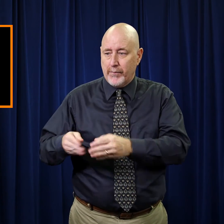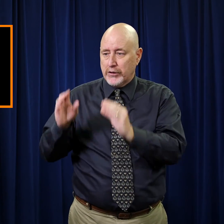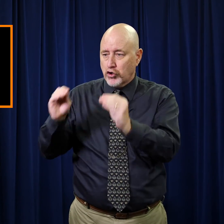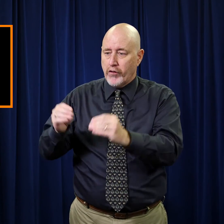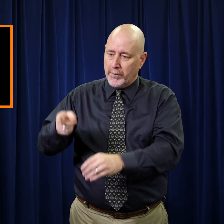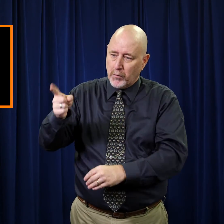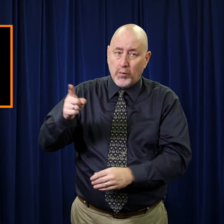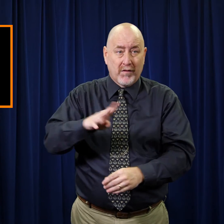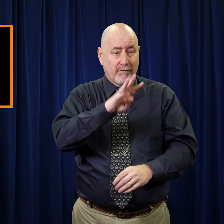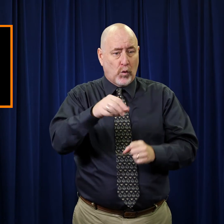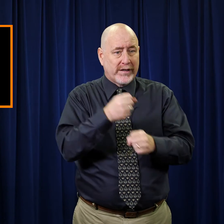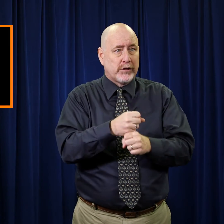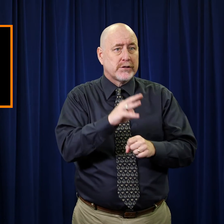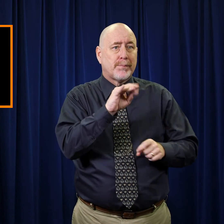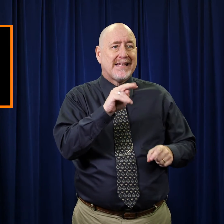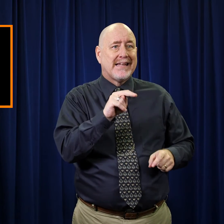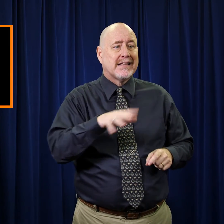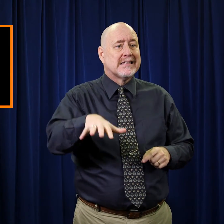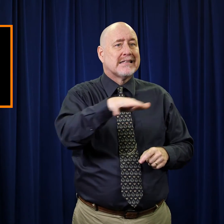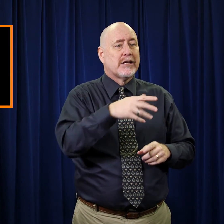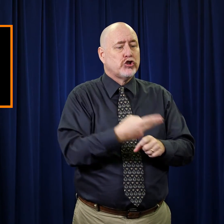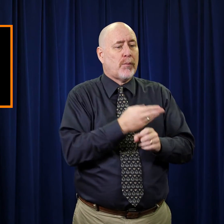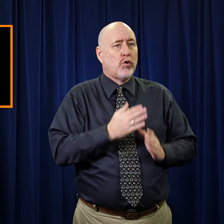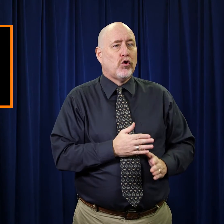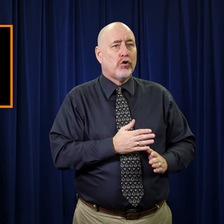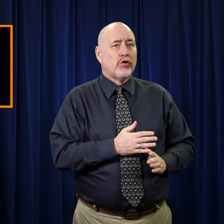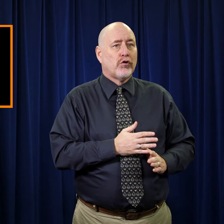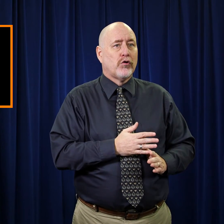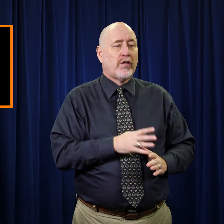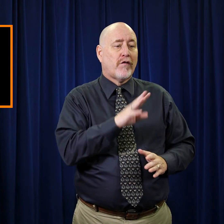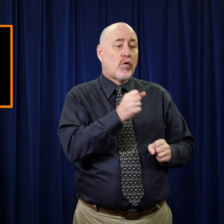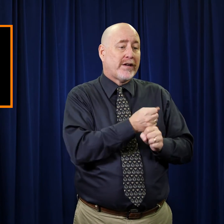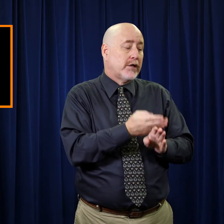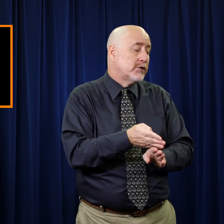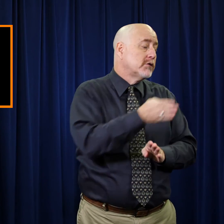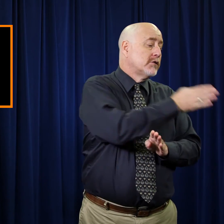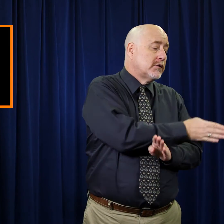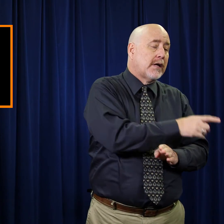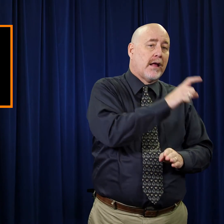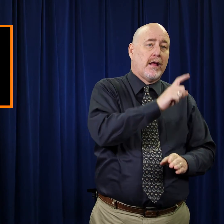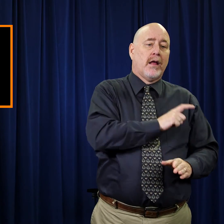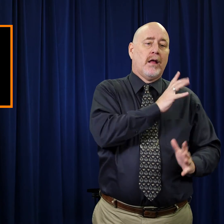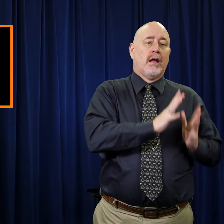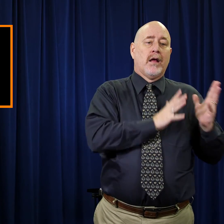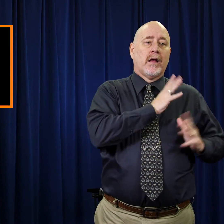he fed them, he rebuked them. These 40 years in Midian as a shepherd and the 40 years in the